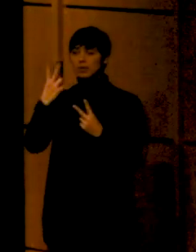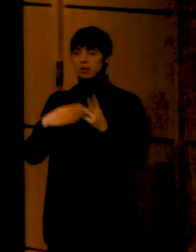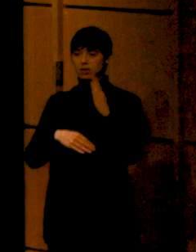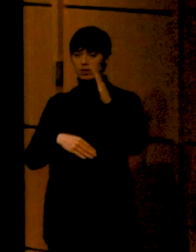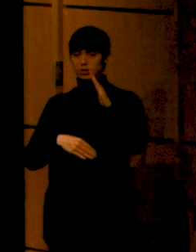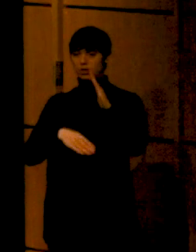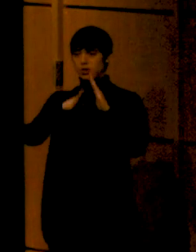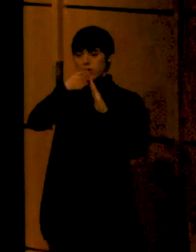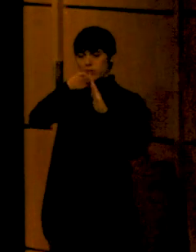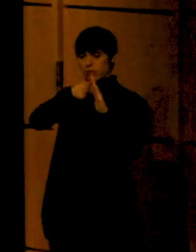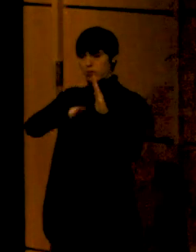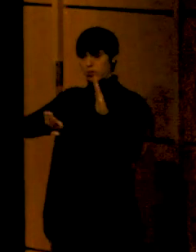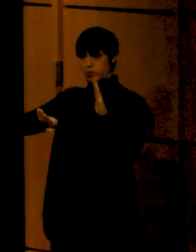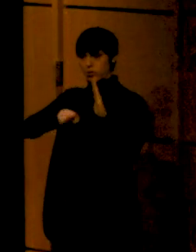And that is known as Monte Somma.